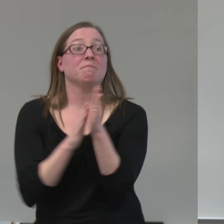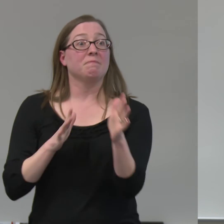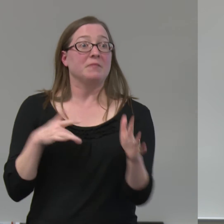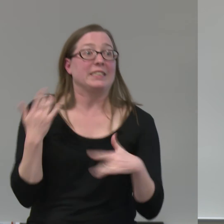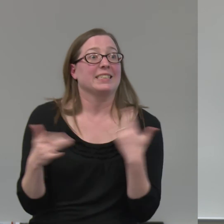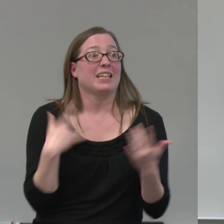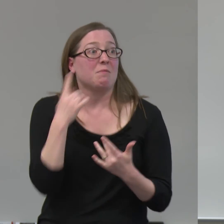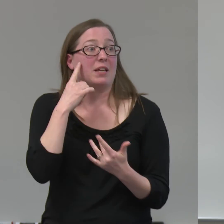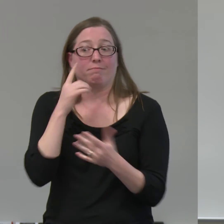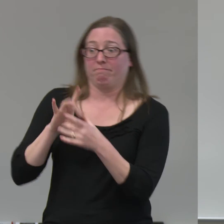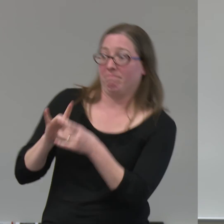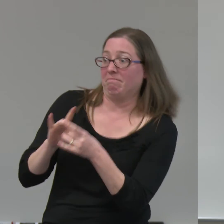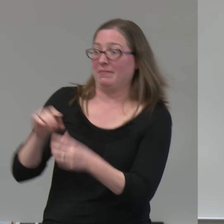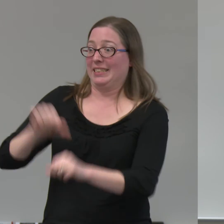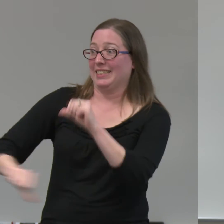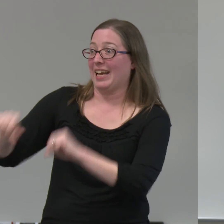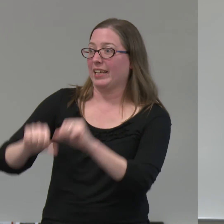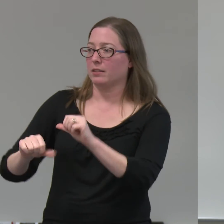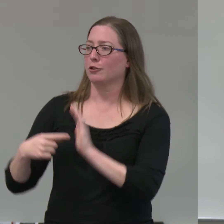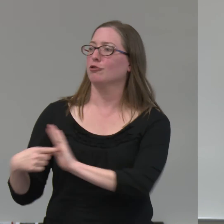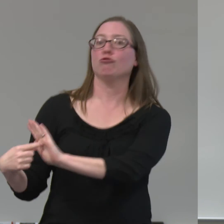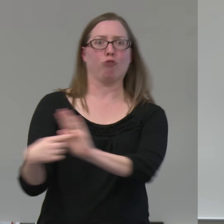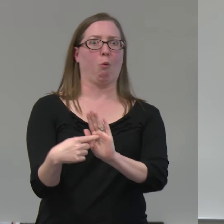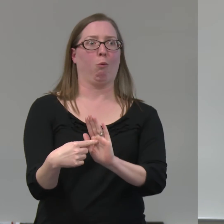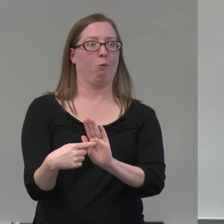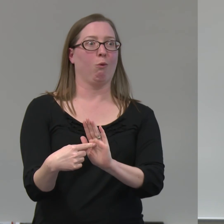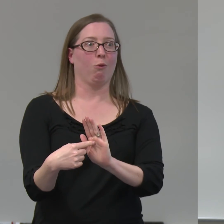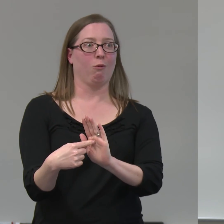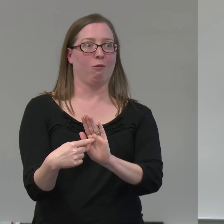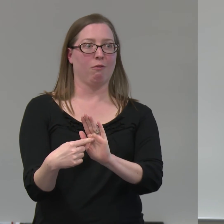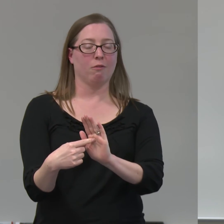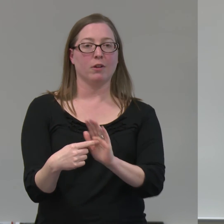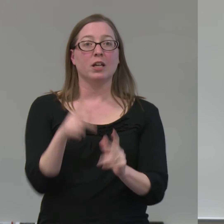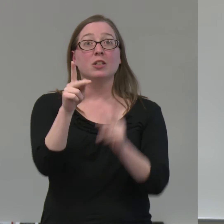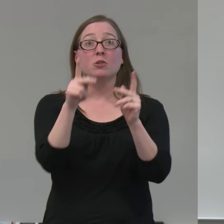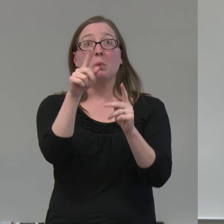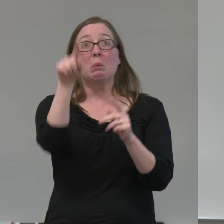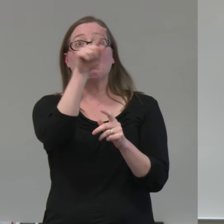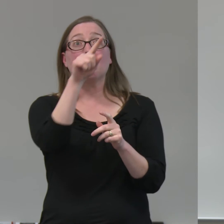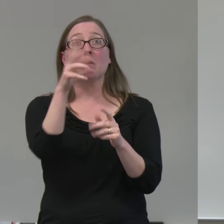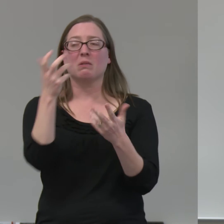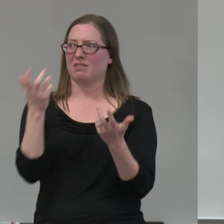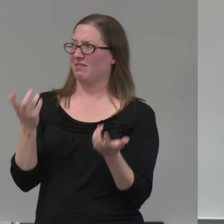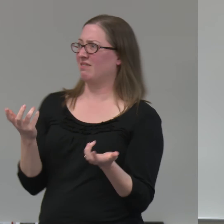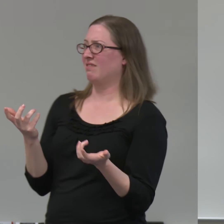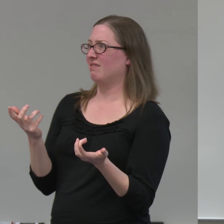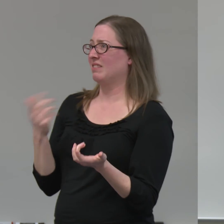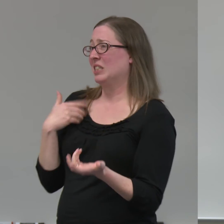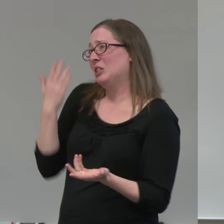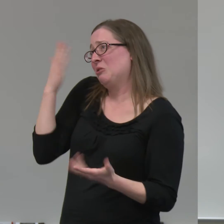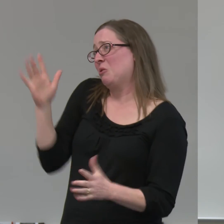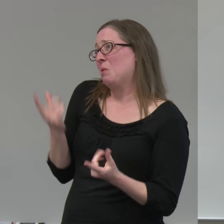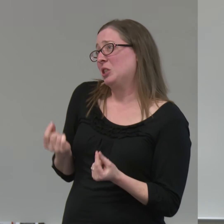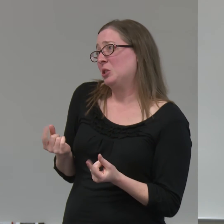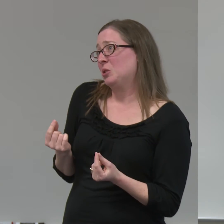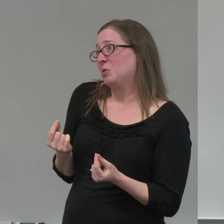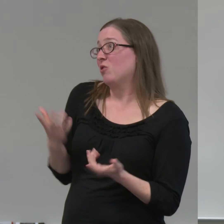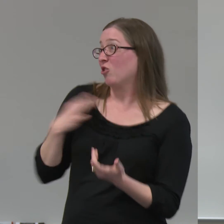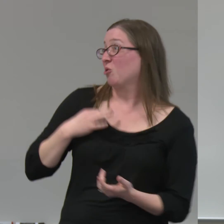Everybody's looking for, you know-- They don't want to feel that you're doing this because you don't know what else to do or something, right?